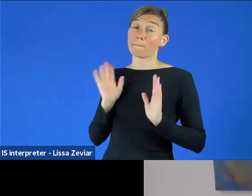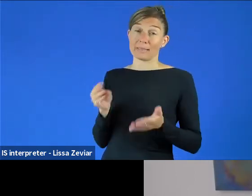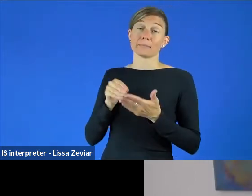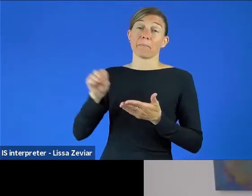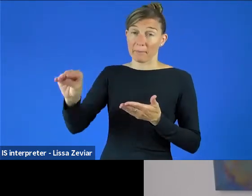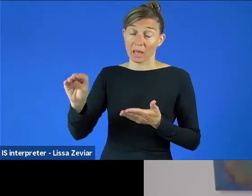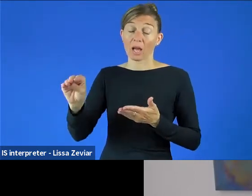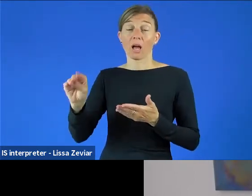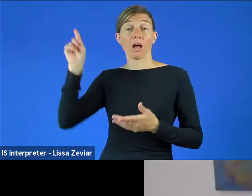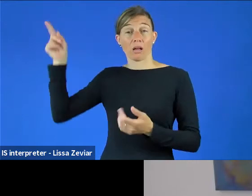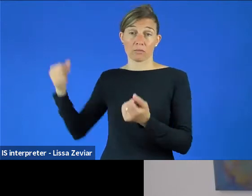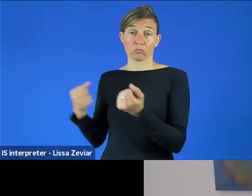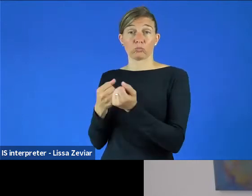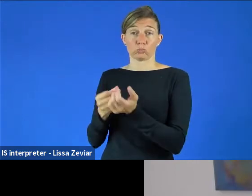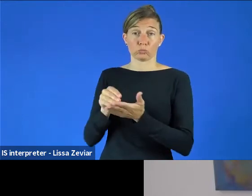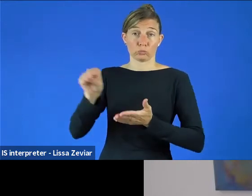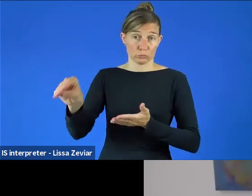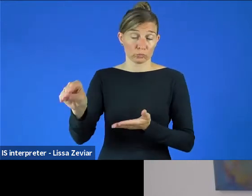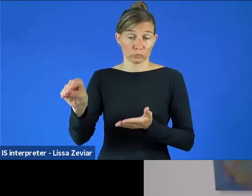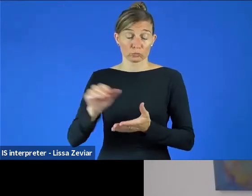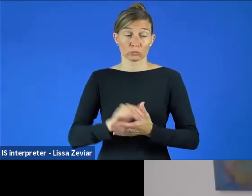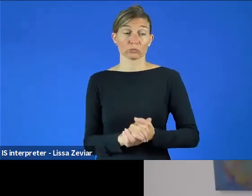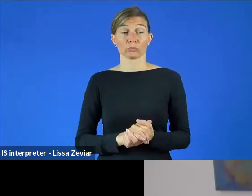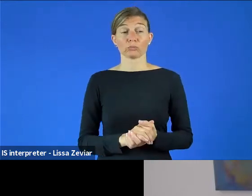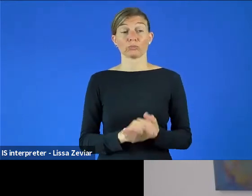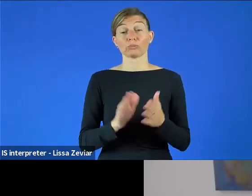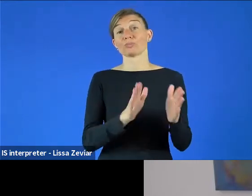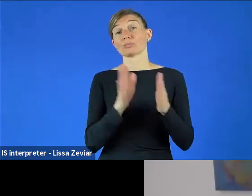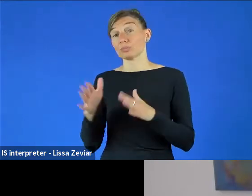Sometimes it has to cover the travel expenses.